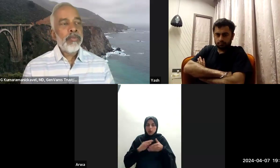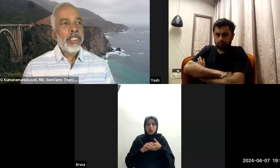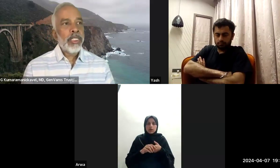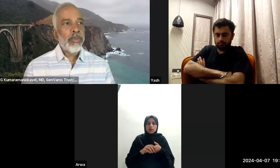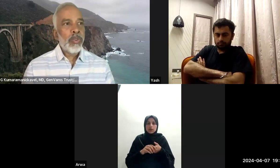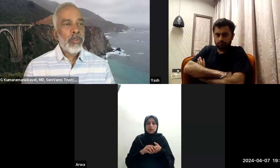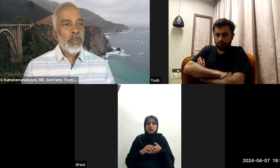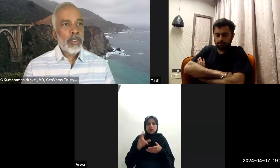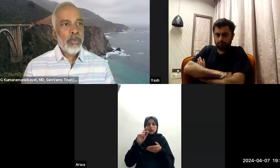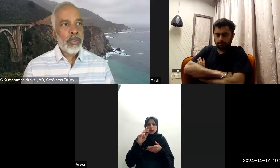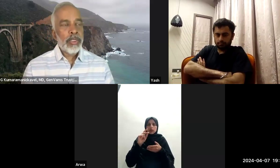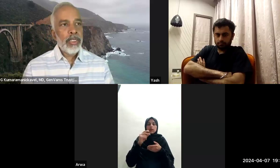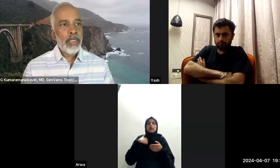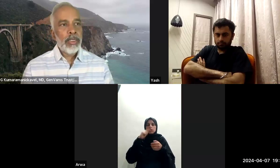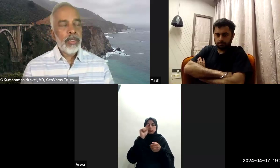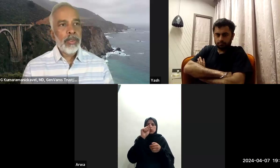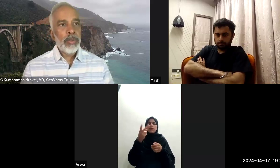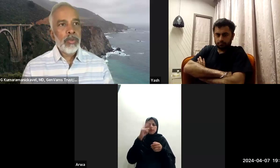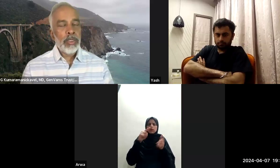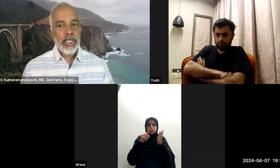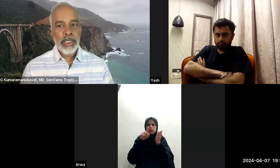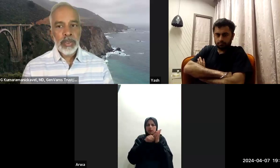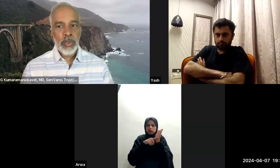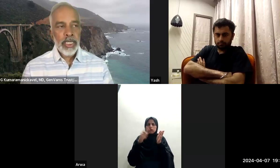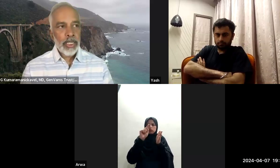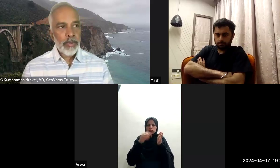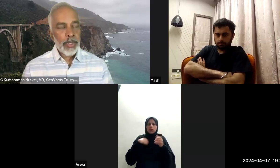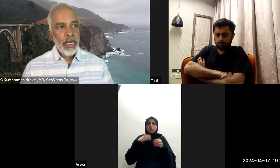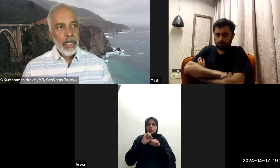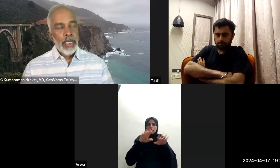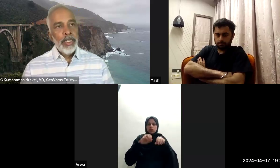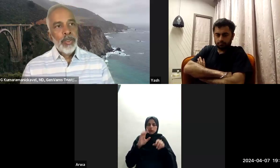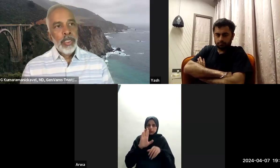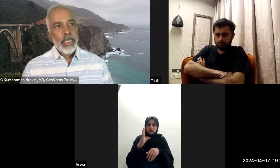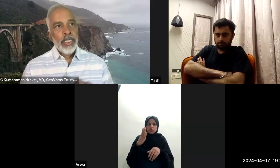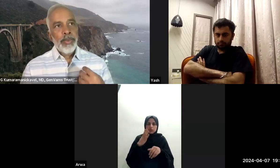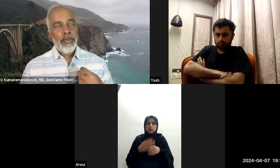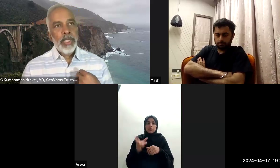subject I'm going to talk about and for one of the reasons why they come. So in India people